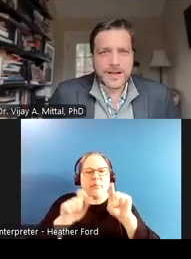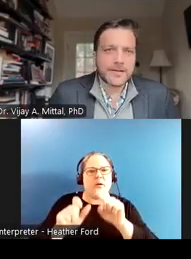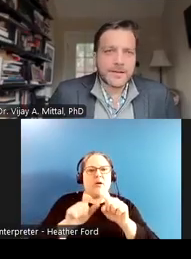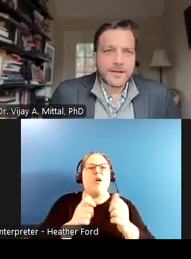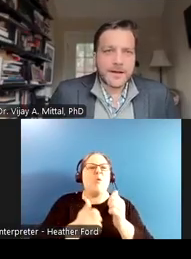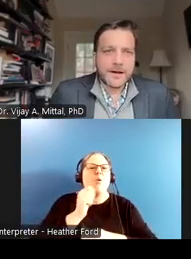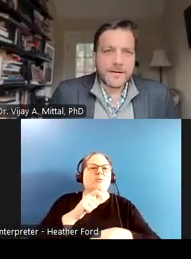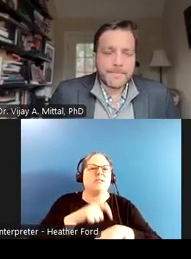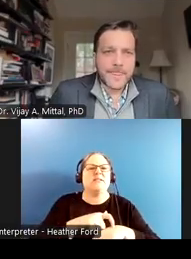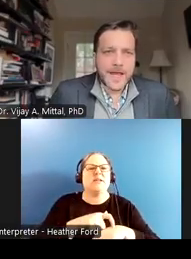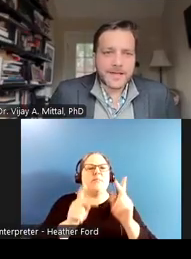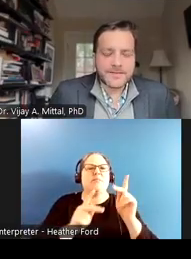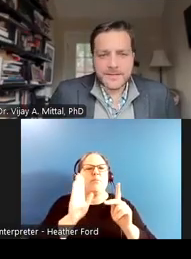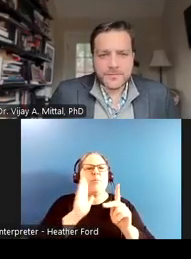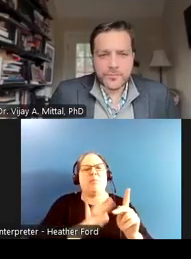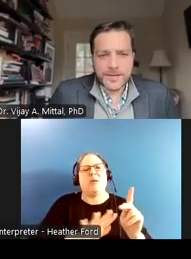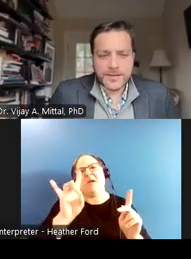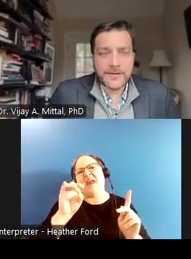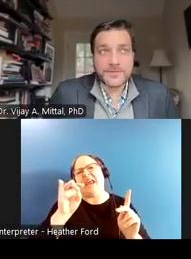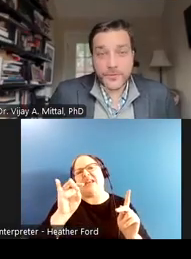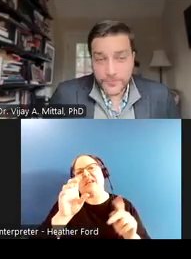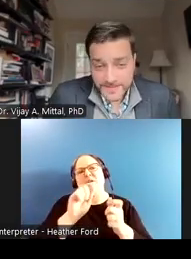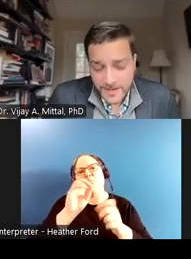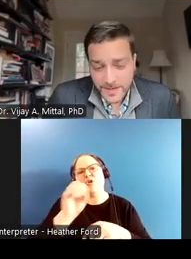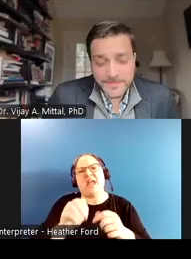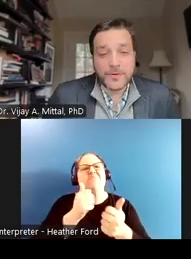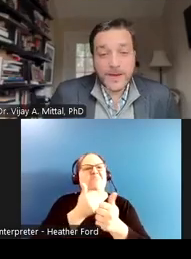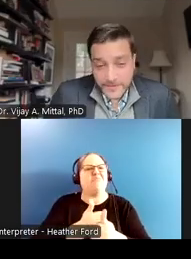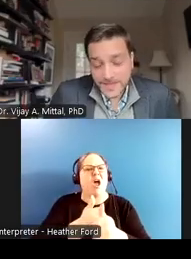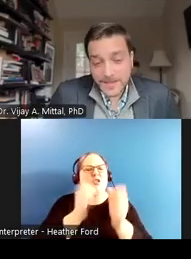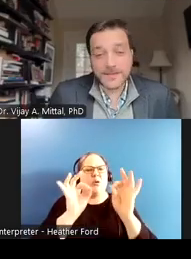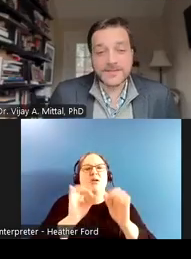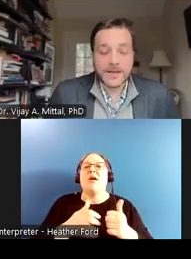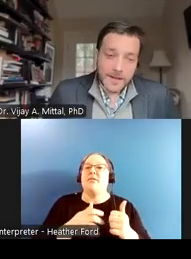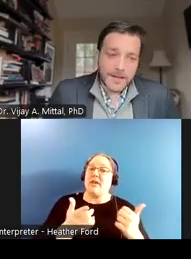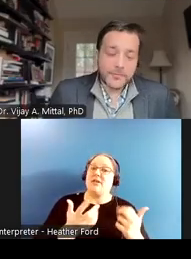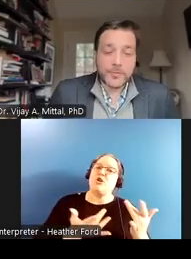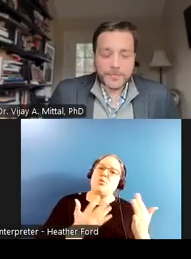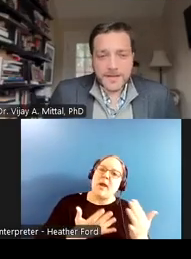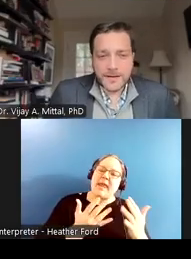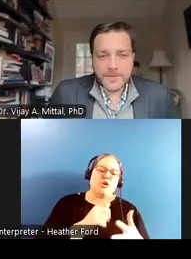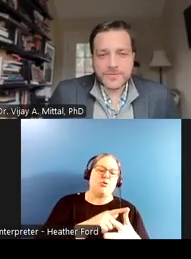track. Um and then we have them do it three times, we wait 15 minutes, we repeat, and we